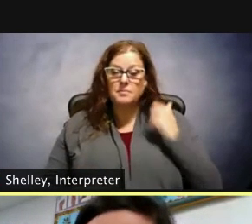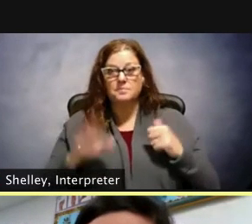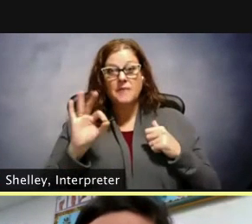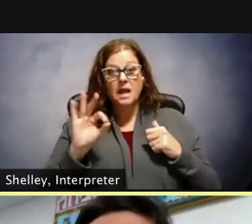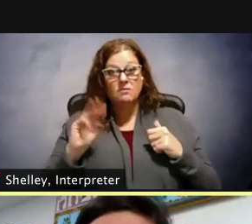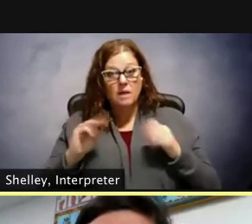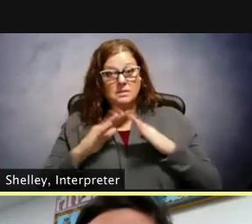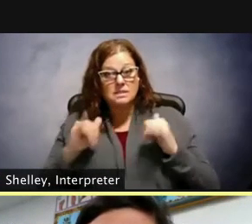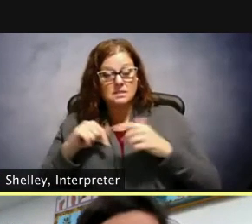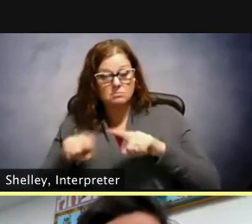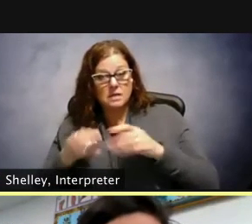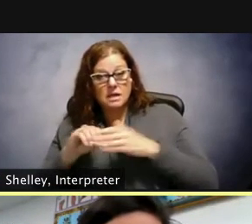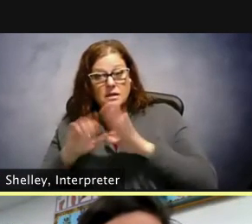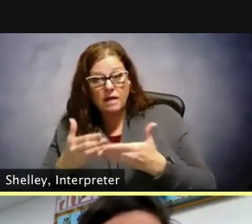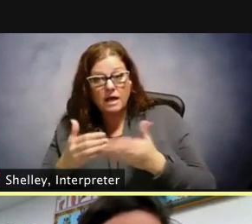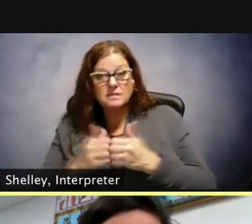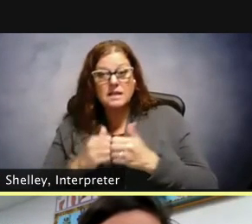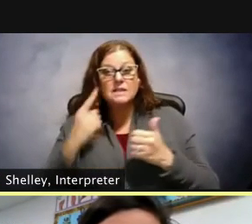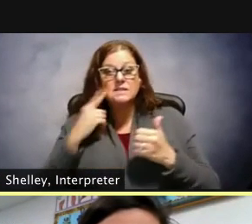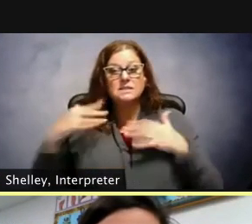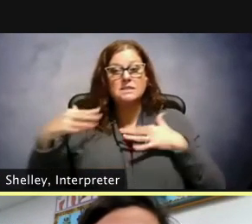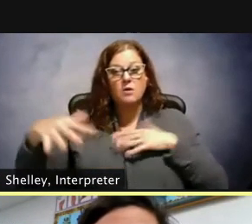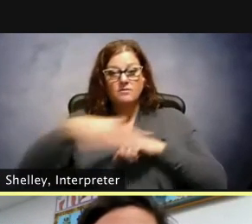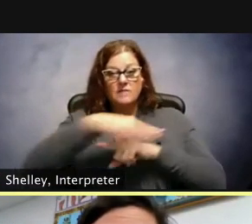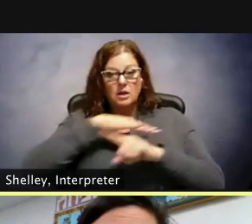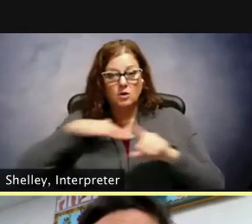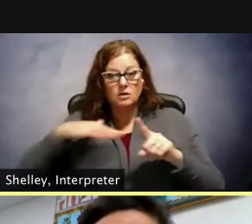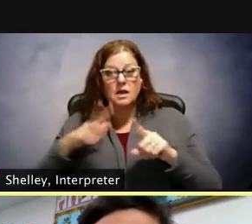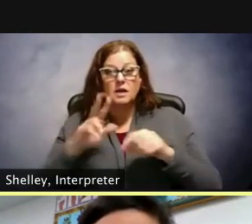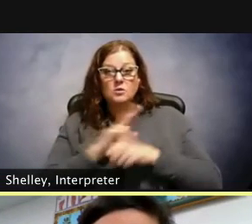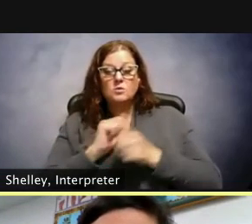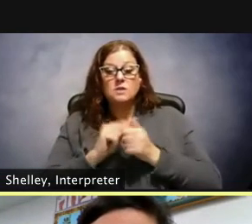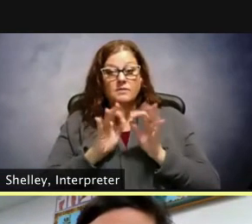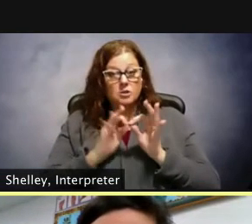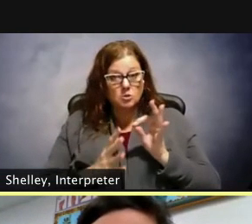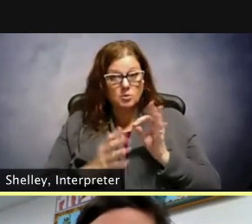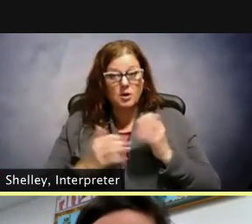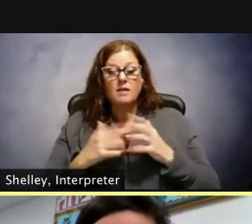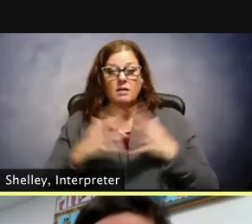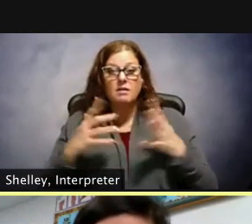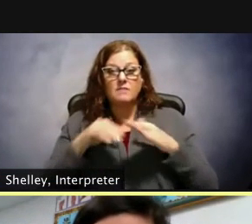as well as a sound field, and with the use of an interpreter has a lot of access to the classroom.